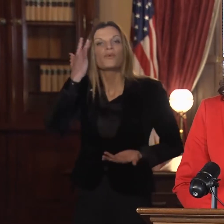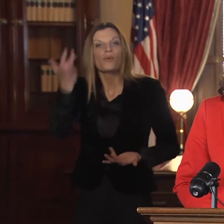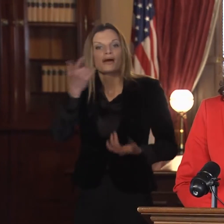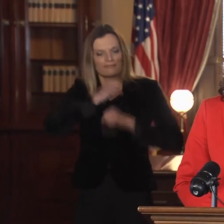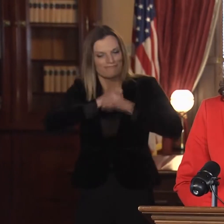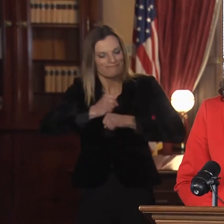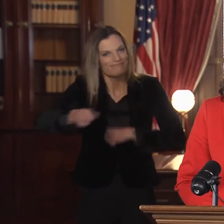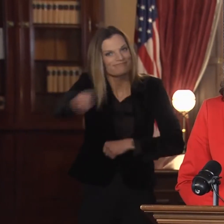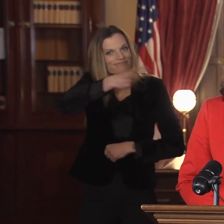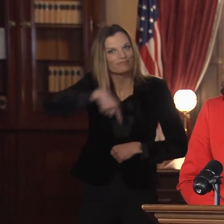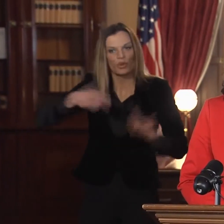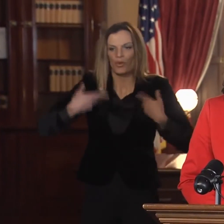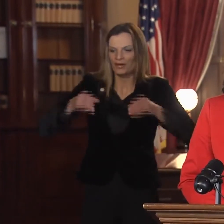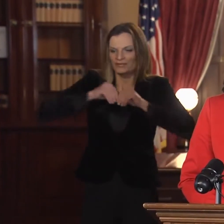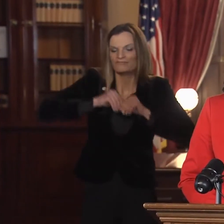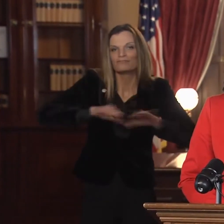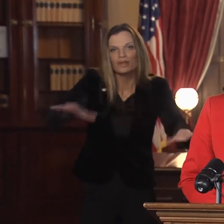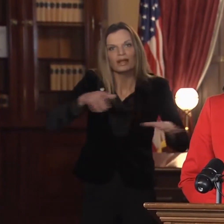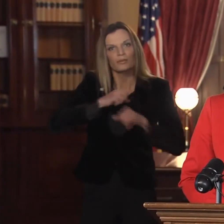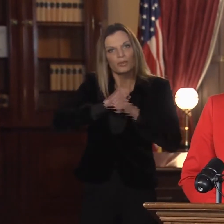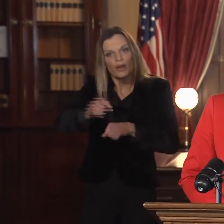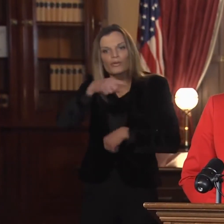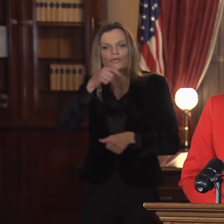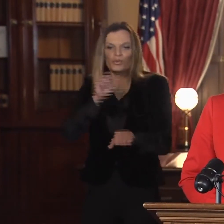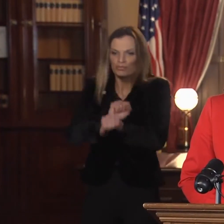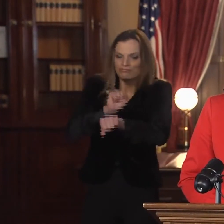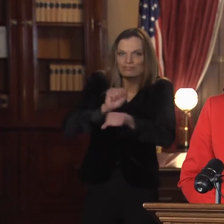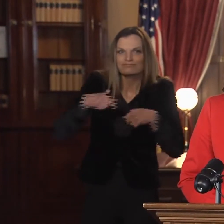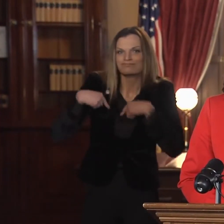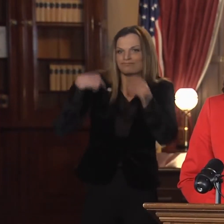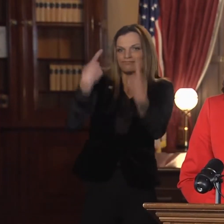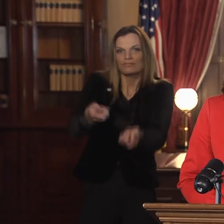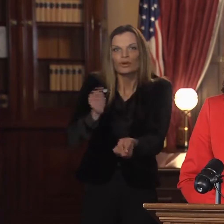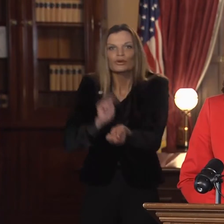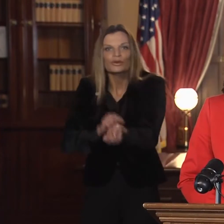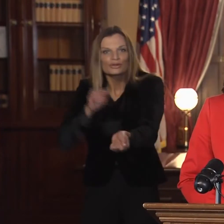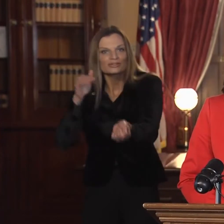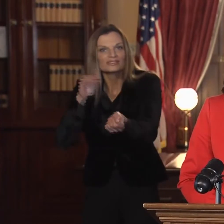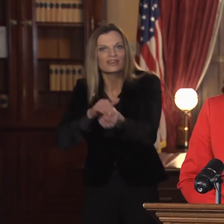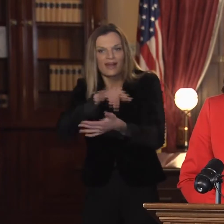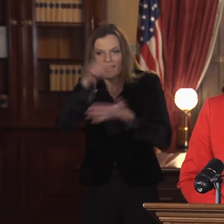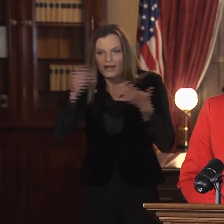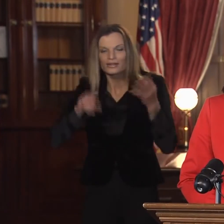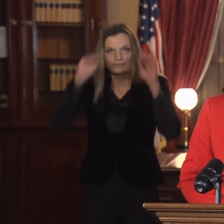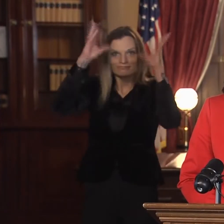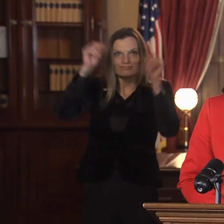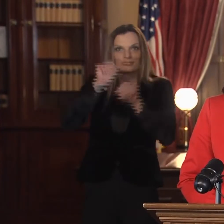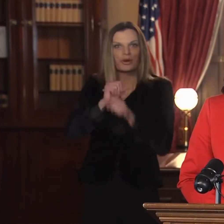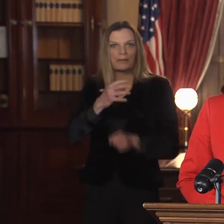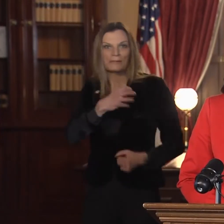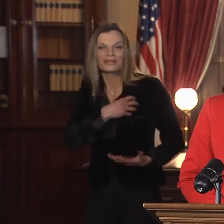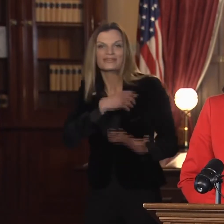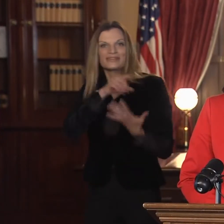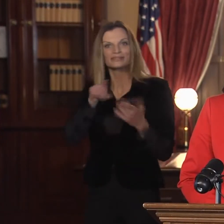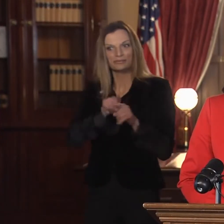SPREAD FROM PERSON TO PERSON. THEY RELEASED THIS ORDER SO WE CAN PROTECT THE BRAVE MEN AND WOMAN SERVING SO WE CAN PROTECT